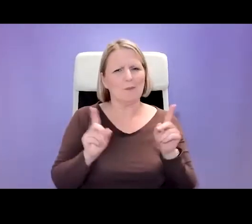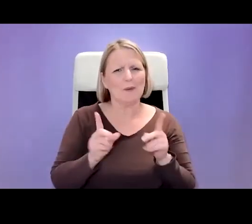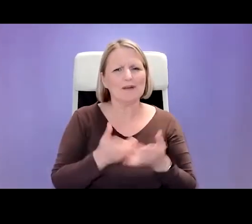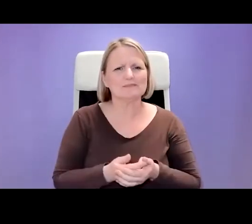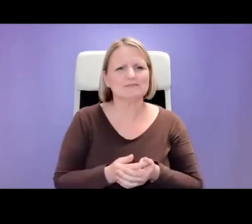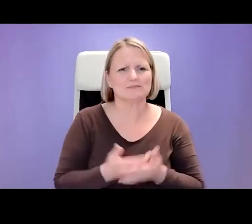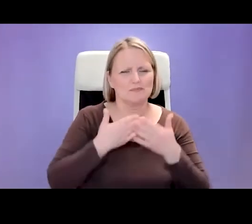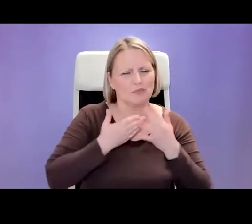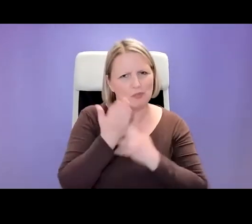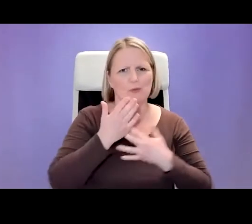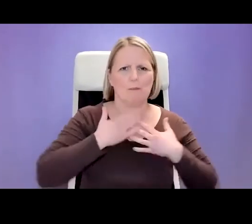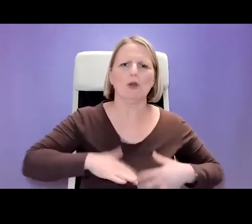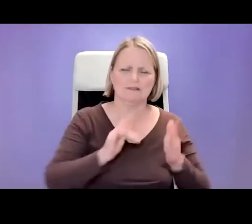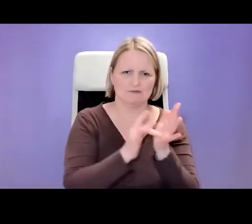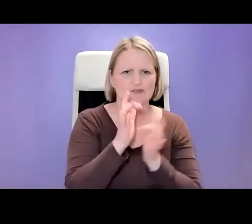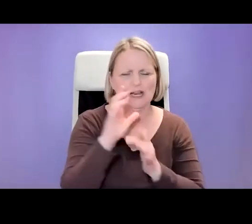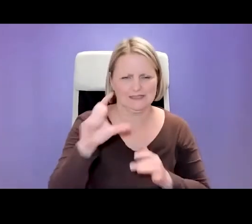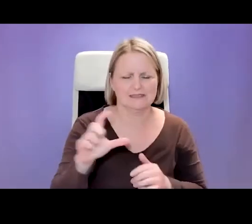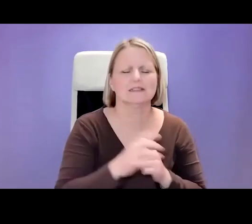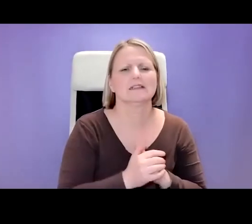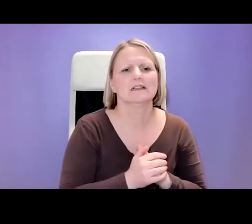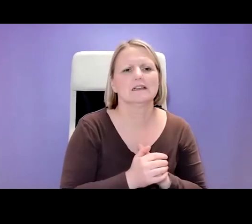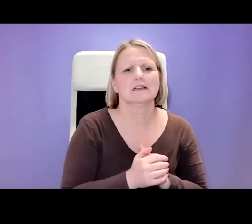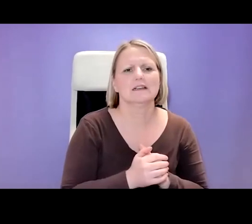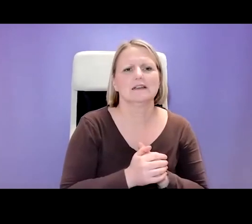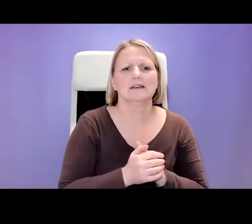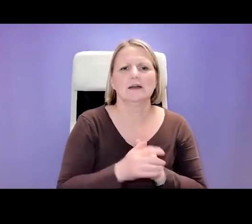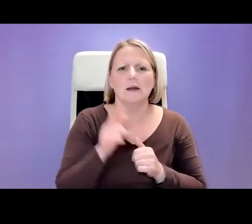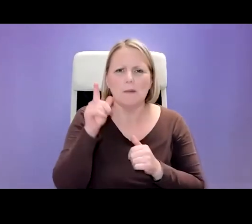Gifts, Paul is suggesting need to be discovered in between the bearer and recipient.